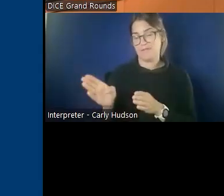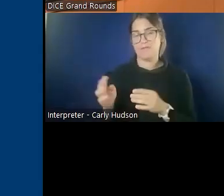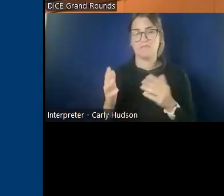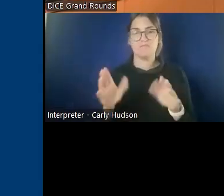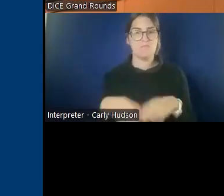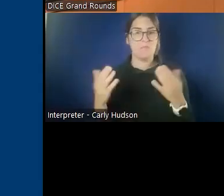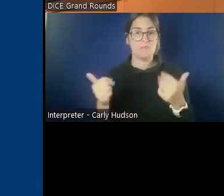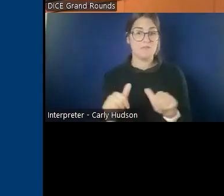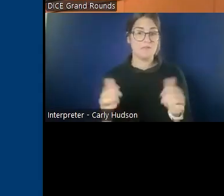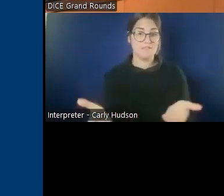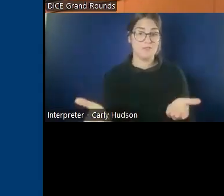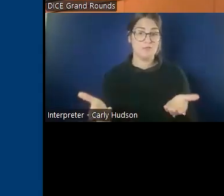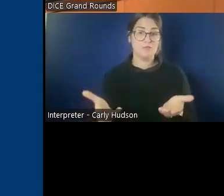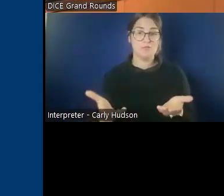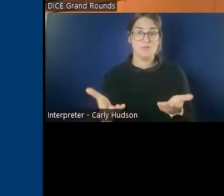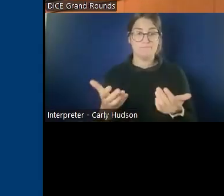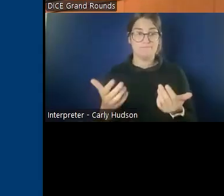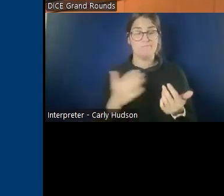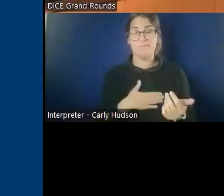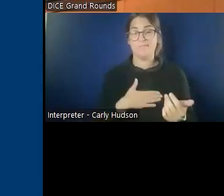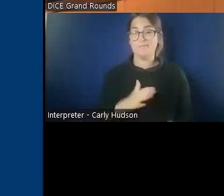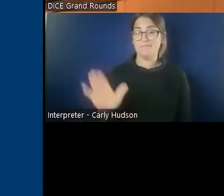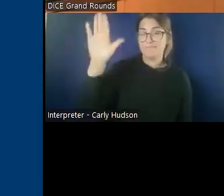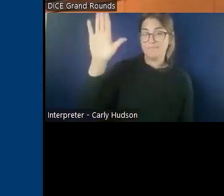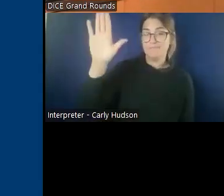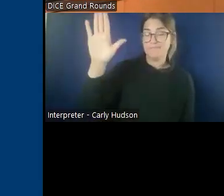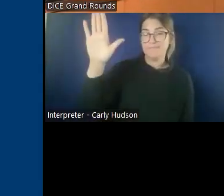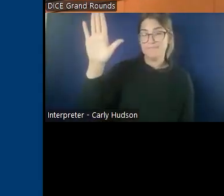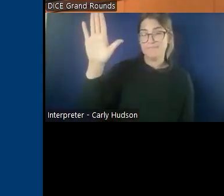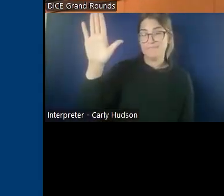here that has a question feel free to raise your hand and we have someone that'll run a mic over to